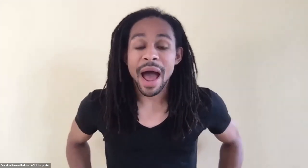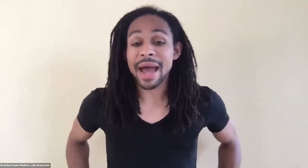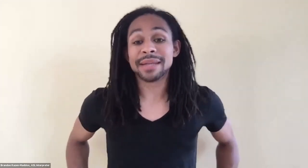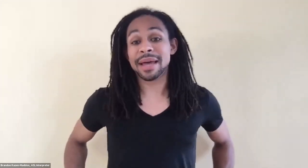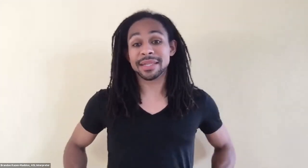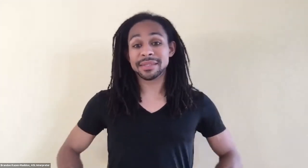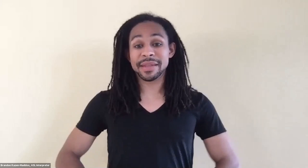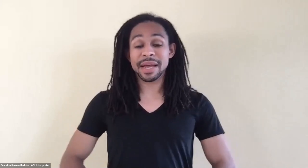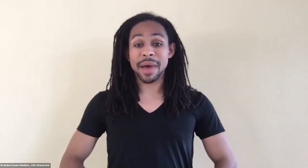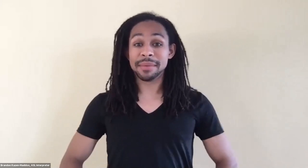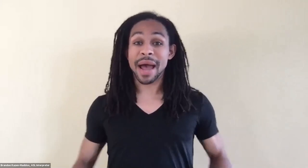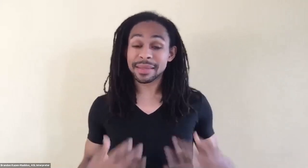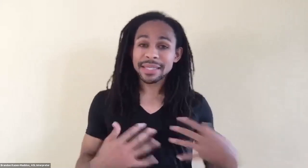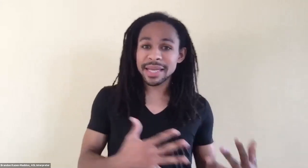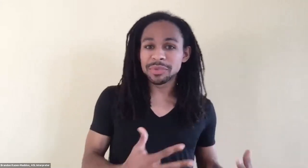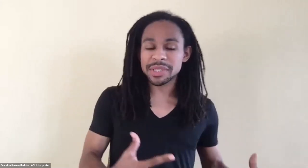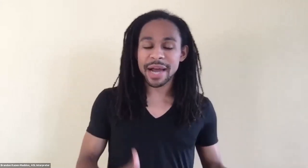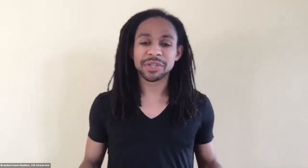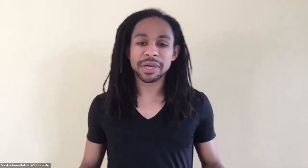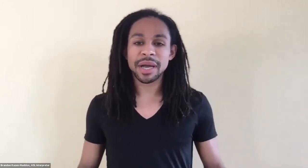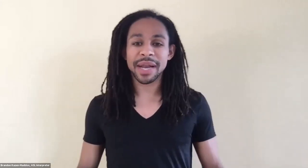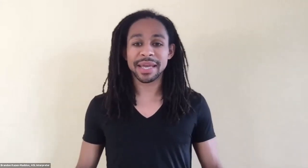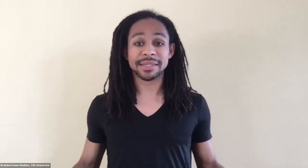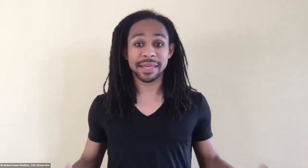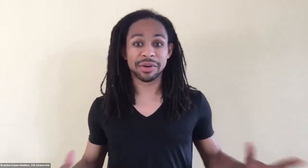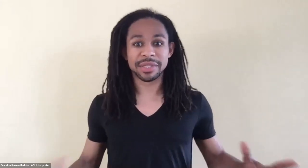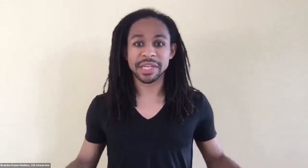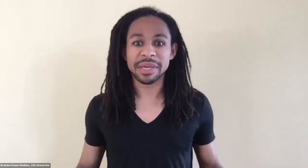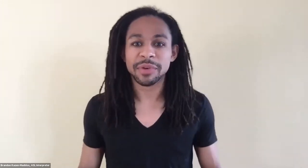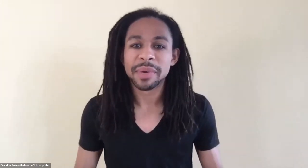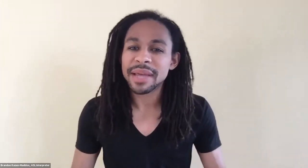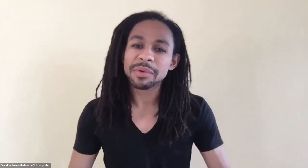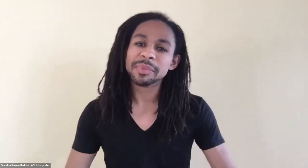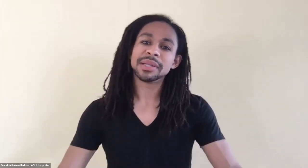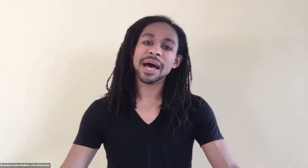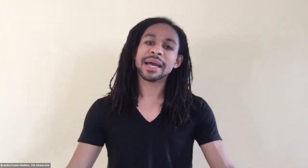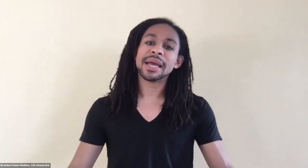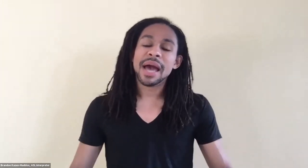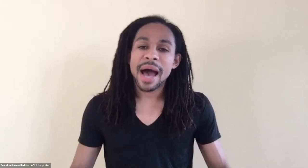I like to say that I'm, I'd like to say I'm just an actor and that I can hear and see no evil, but that would be a lie.